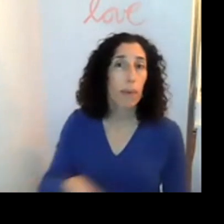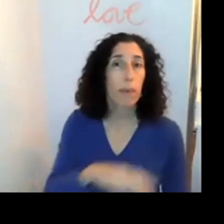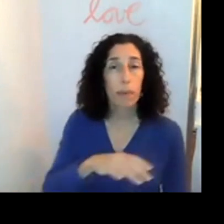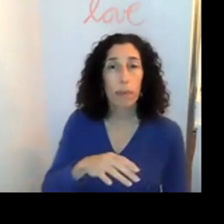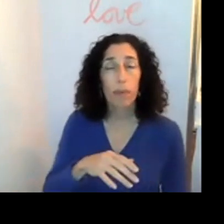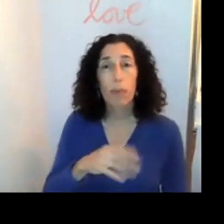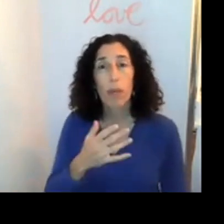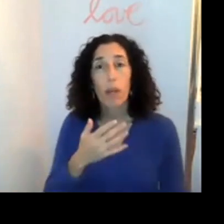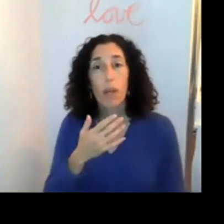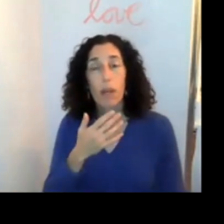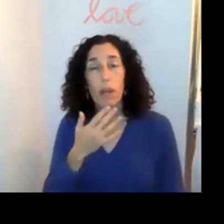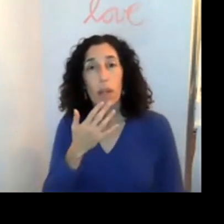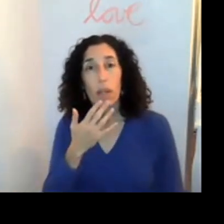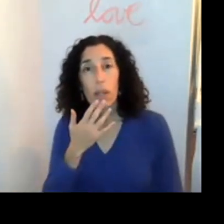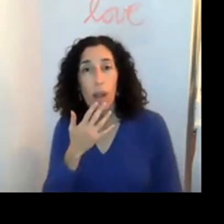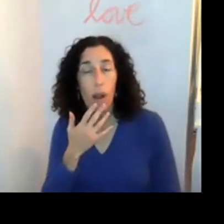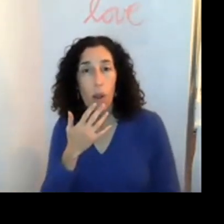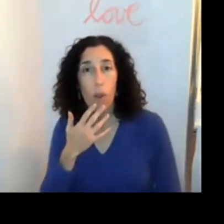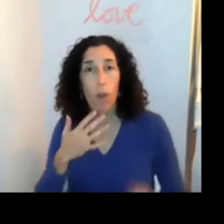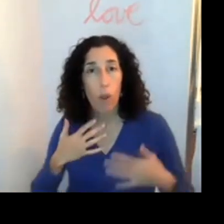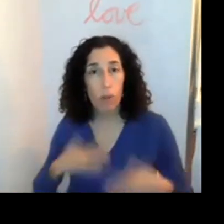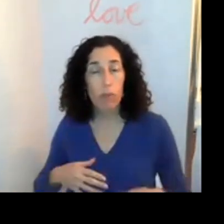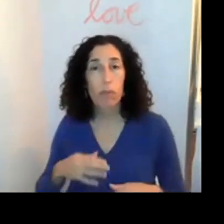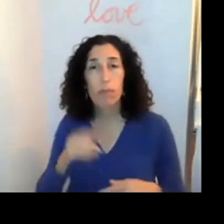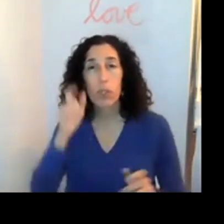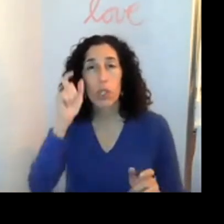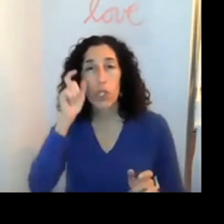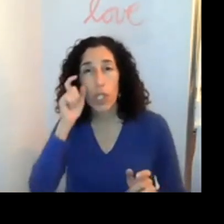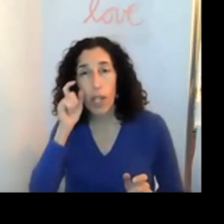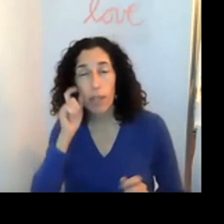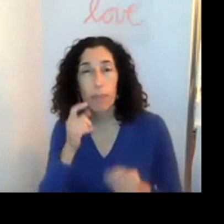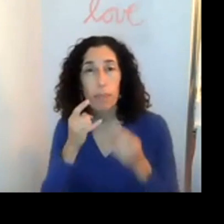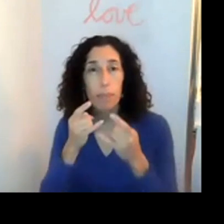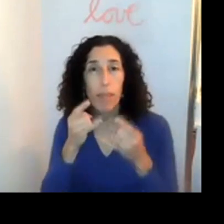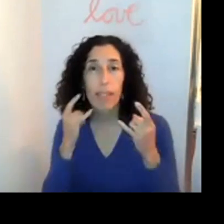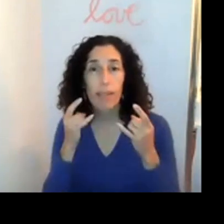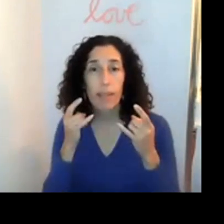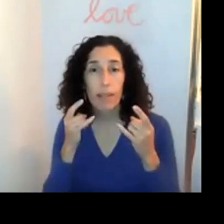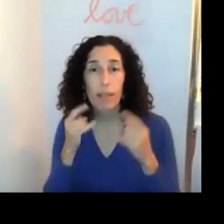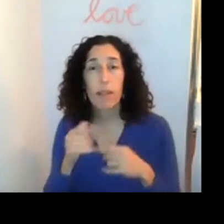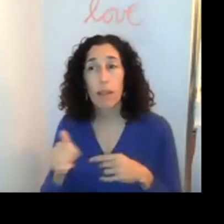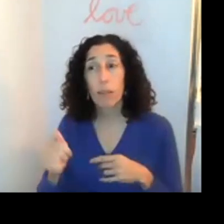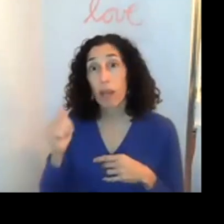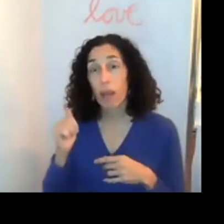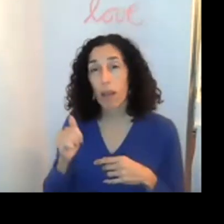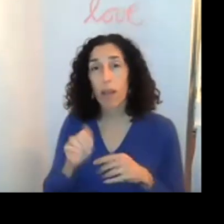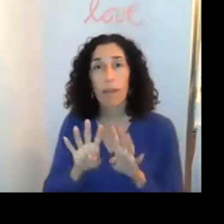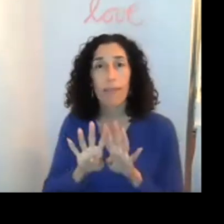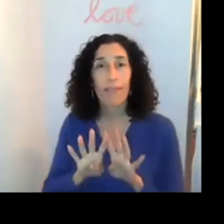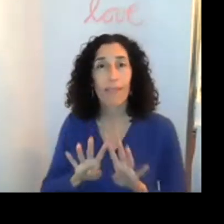you want to ask your question or if anyone wants to ask a question, I would say jump